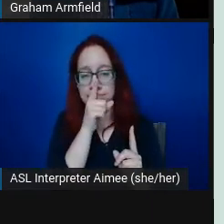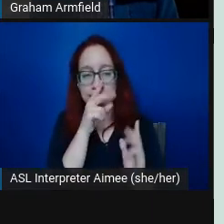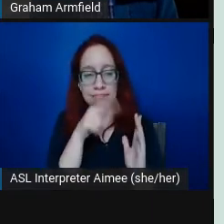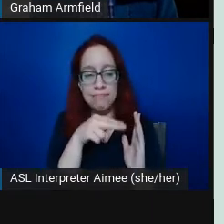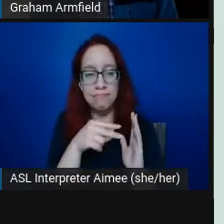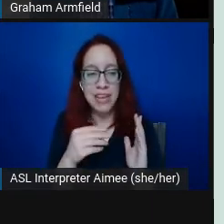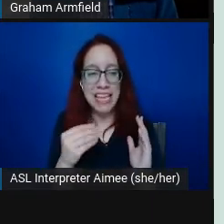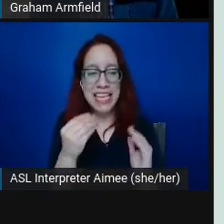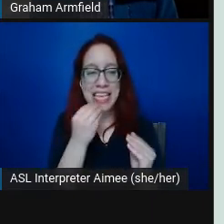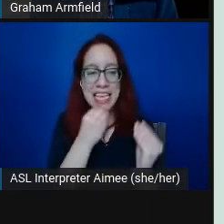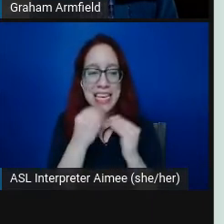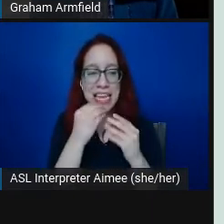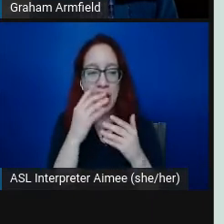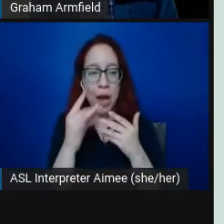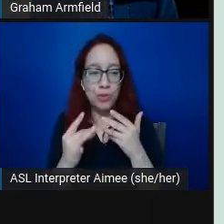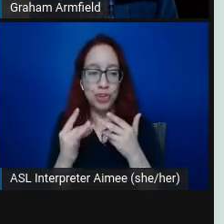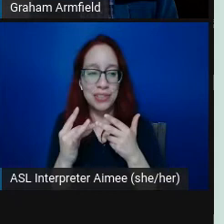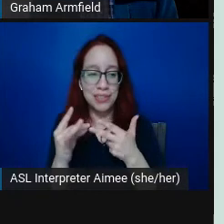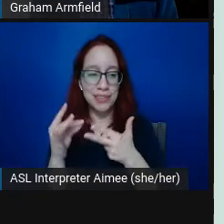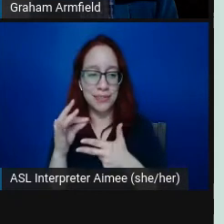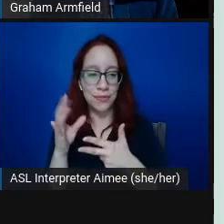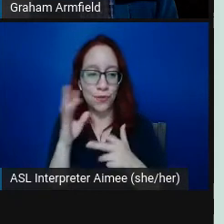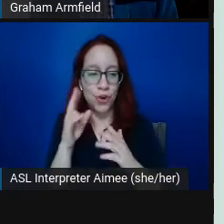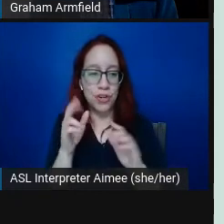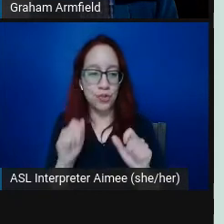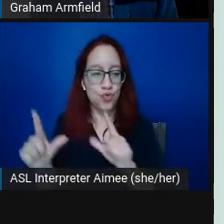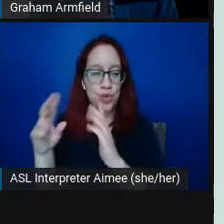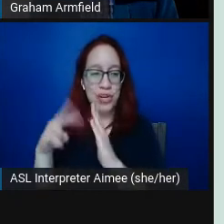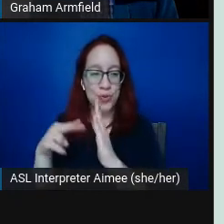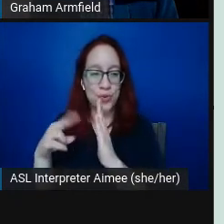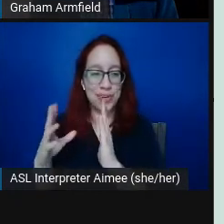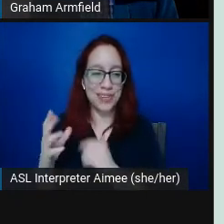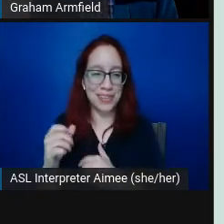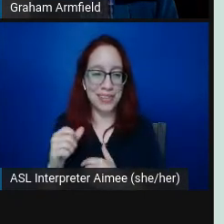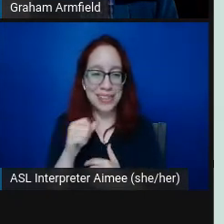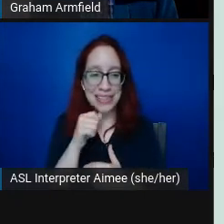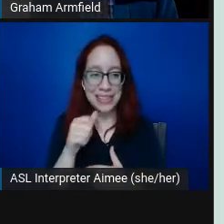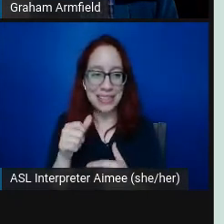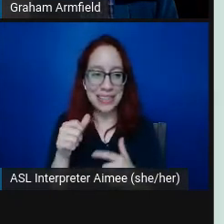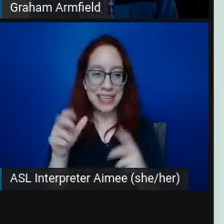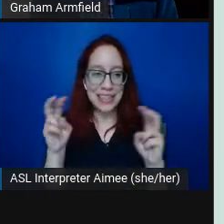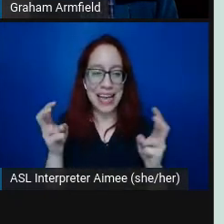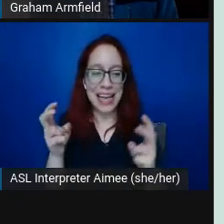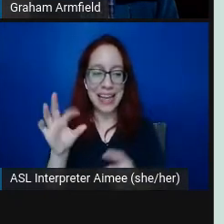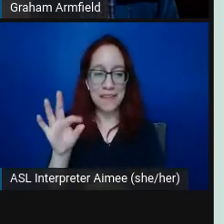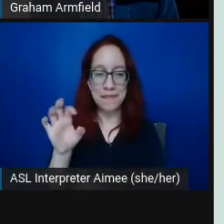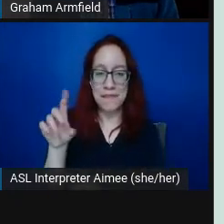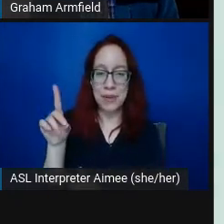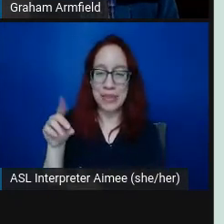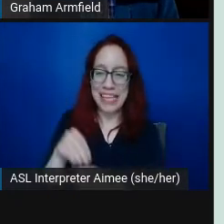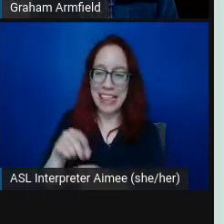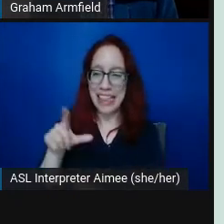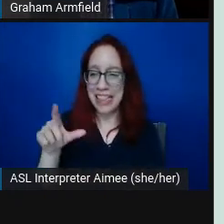in a screen reader, because it's not marked up in a fieldset, in a legend. That would be really nice.